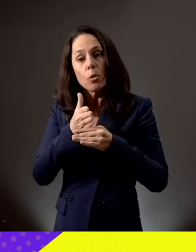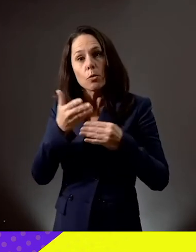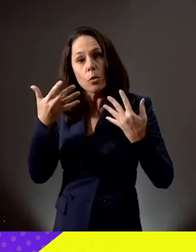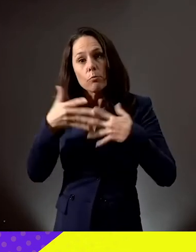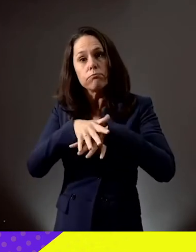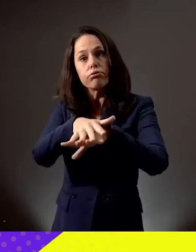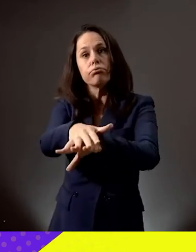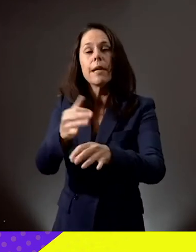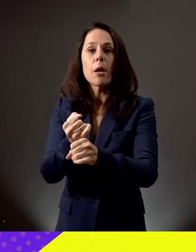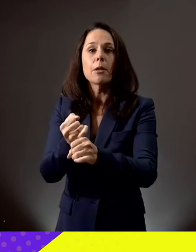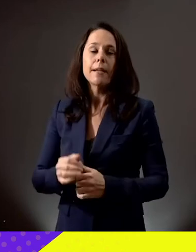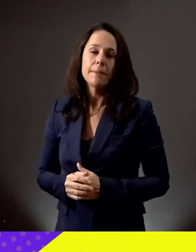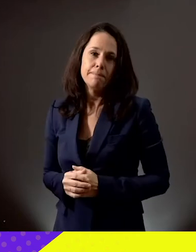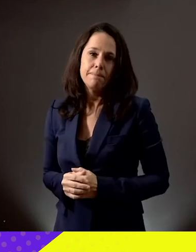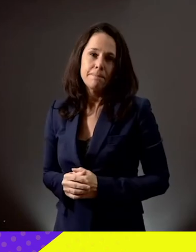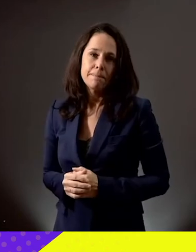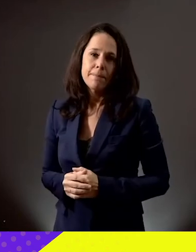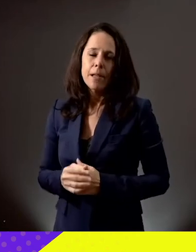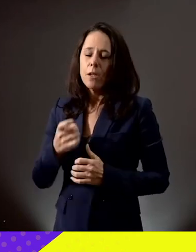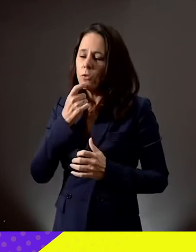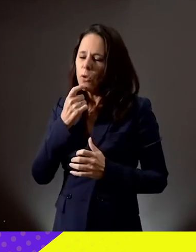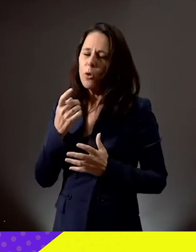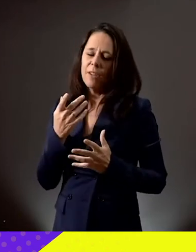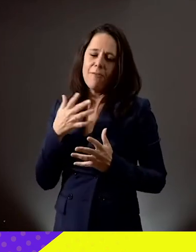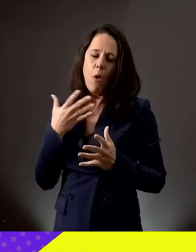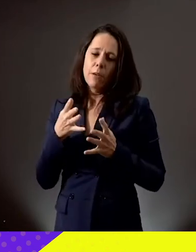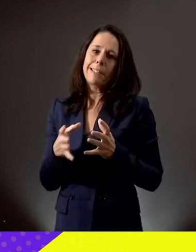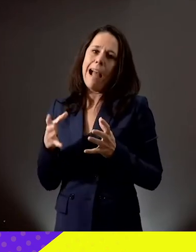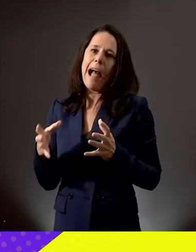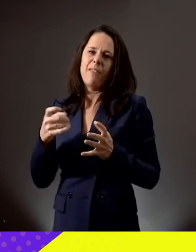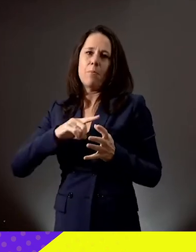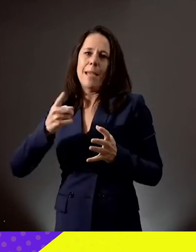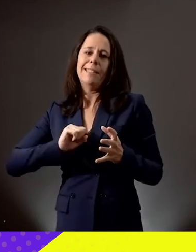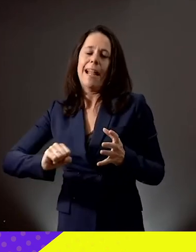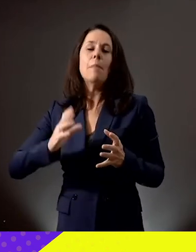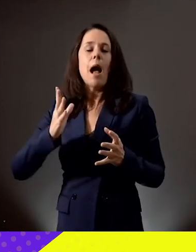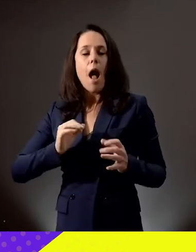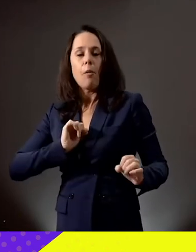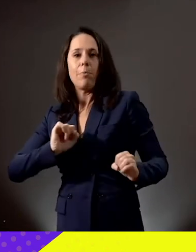Of course, changes happen slower than I would like. But we're heading in the right direction...